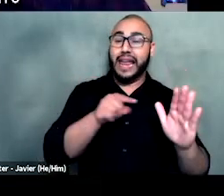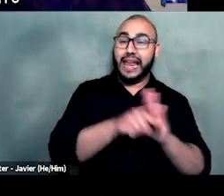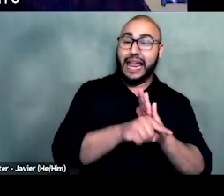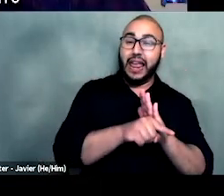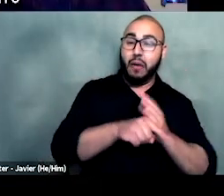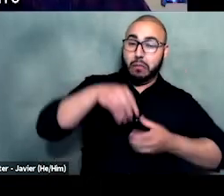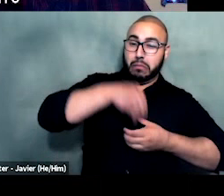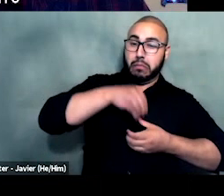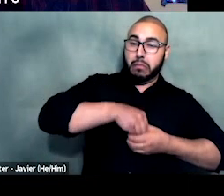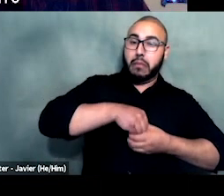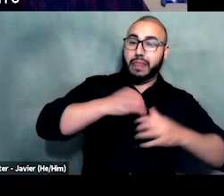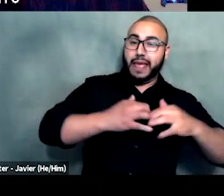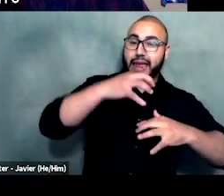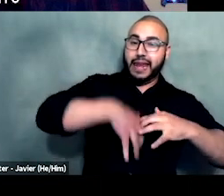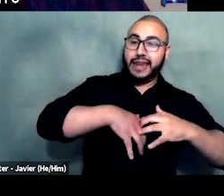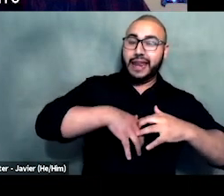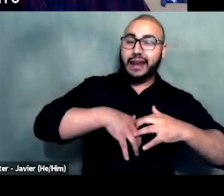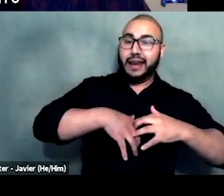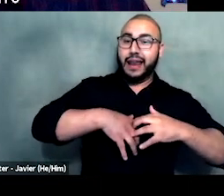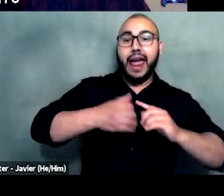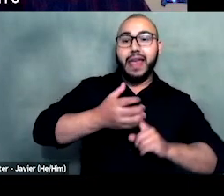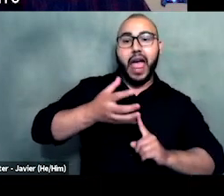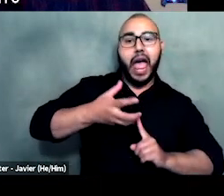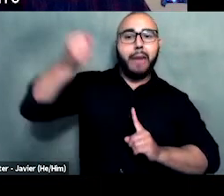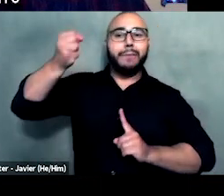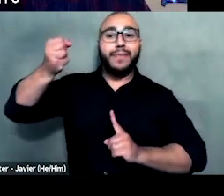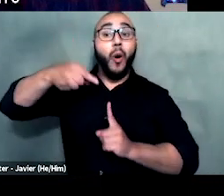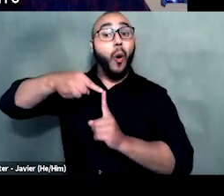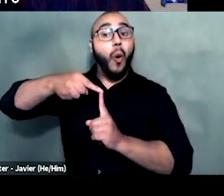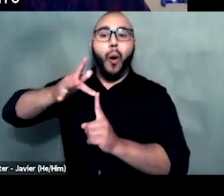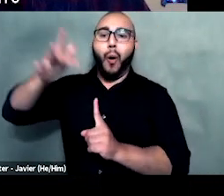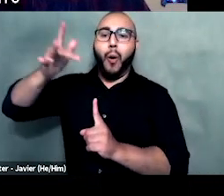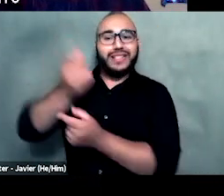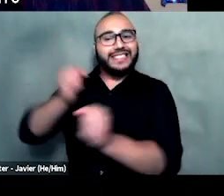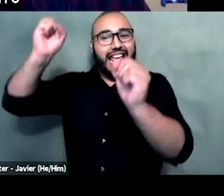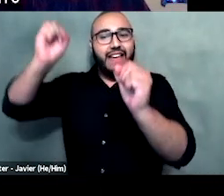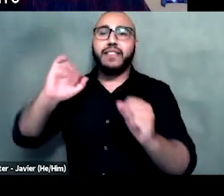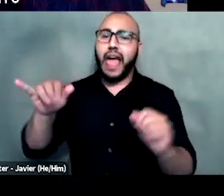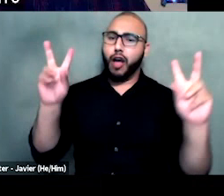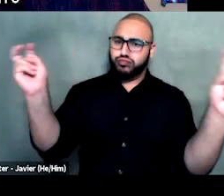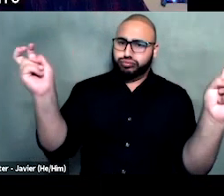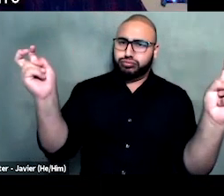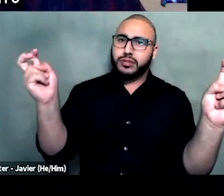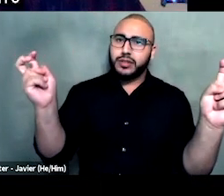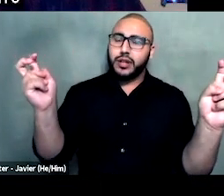man. That was the mantra regarding Native Americans after they're forced onto